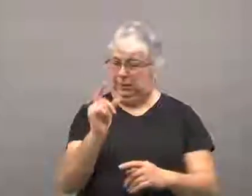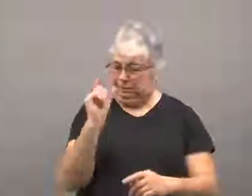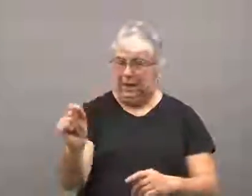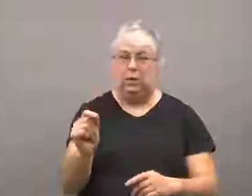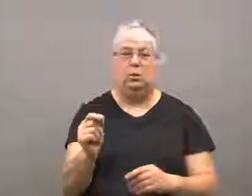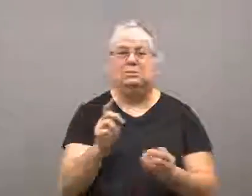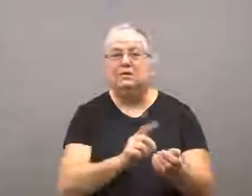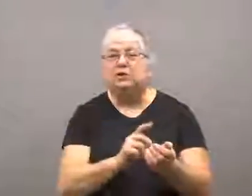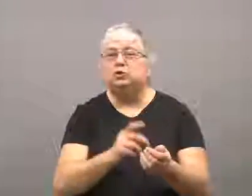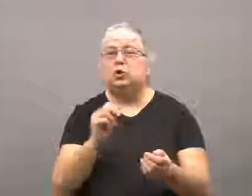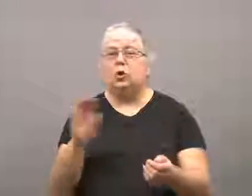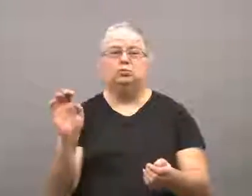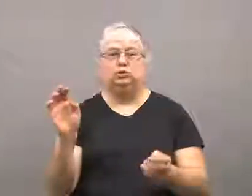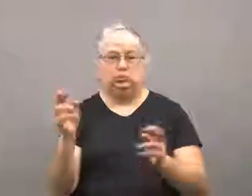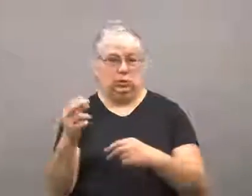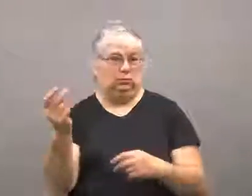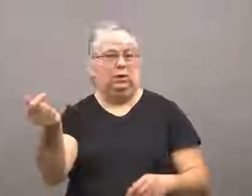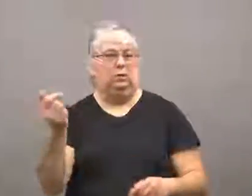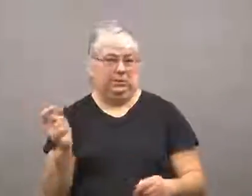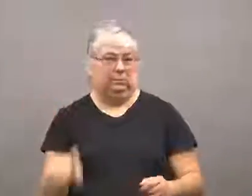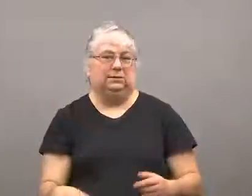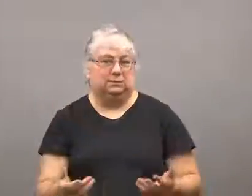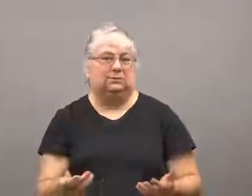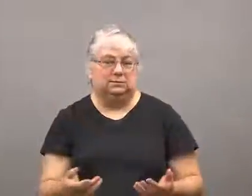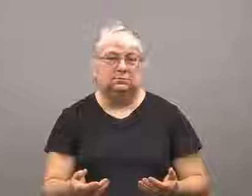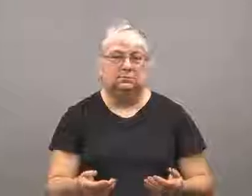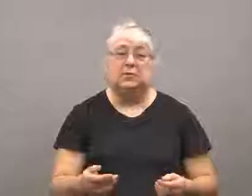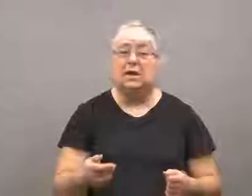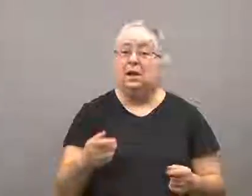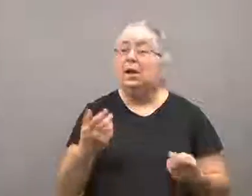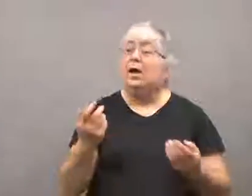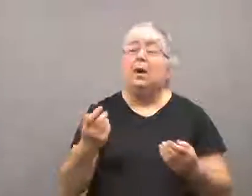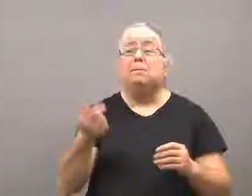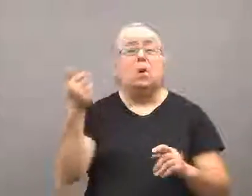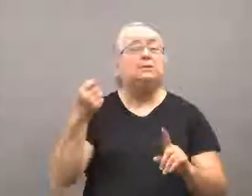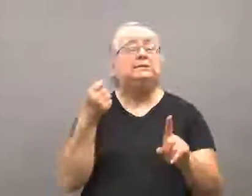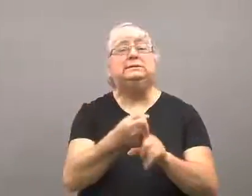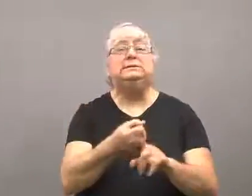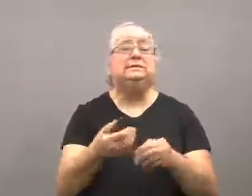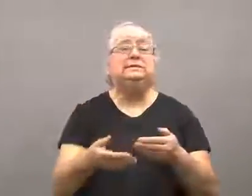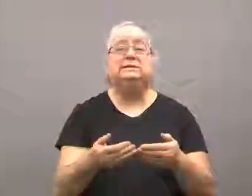If that happens, get medical help immediately.